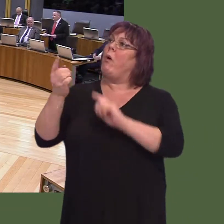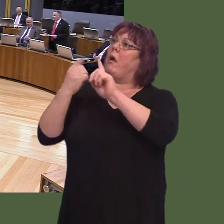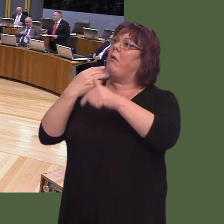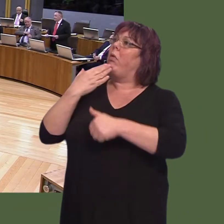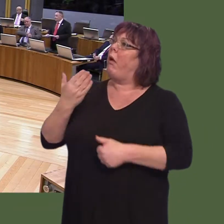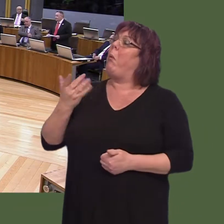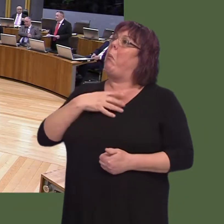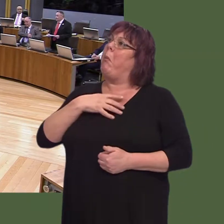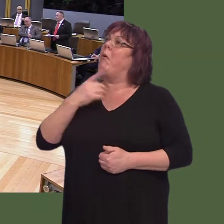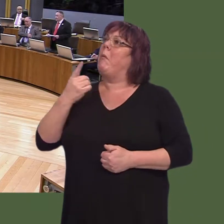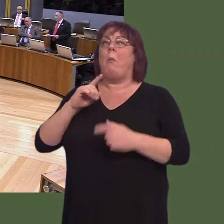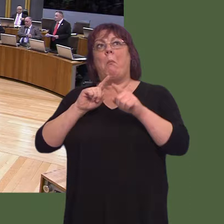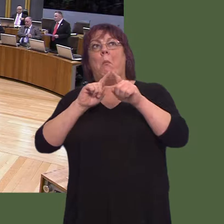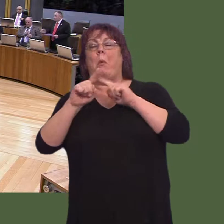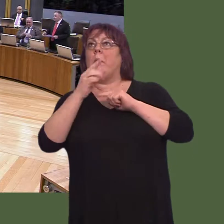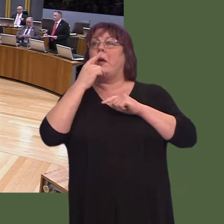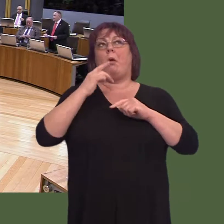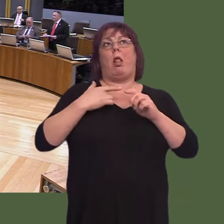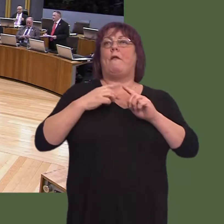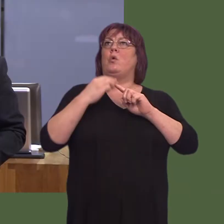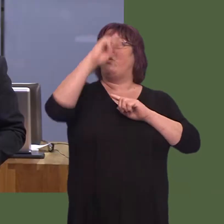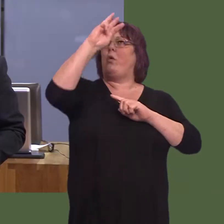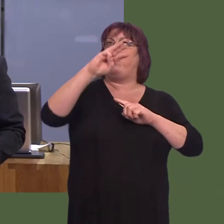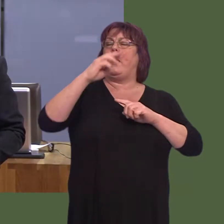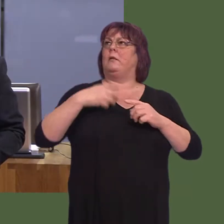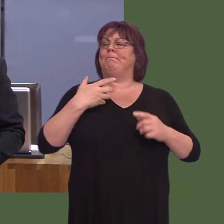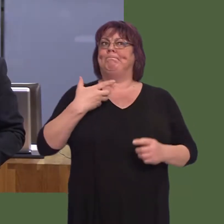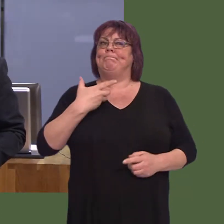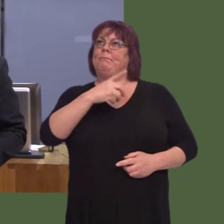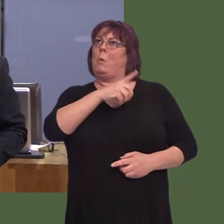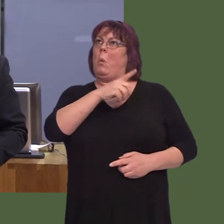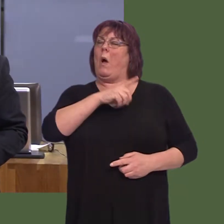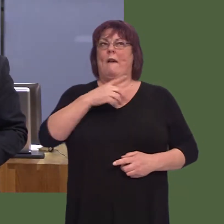One thing that many people in north Wales crow about is the disparity between the investment